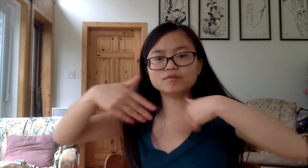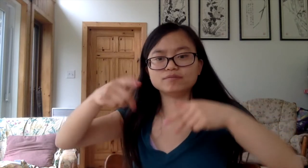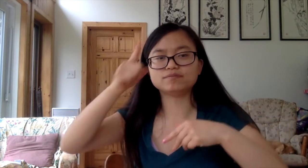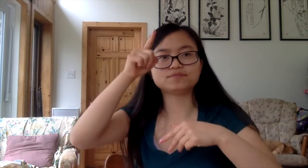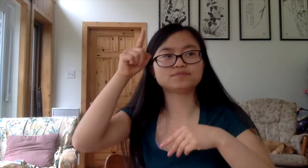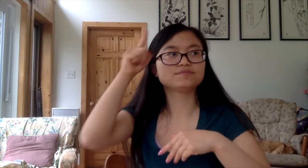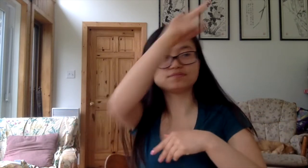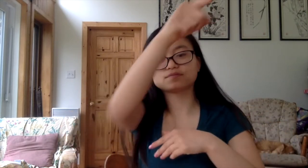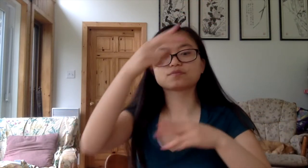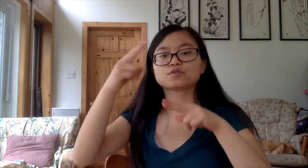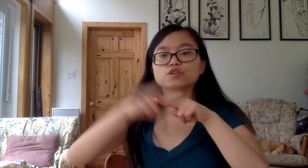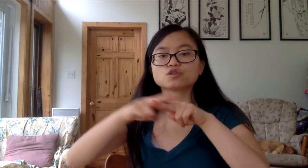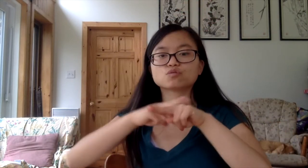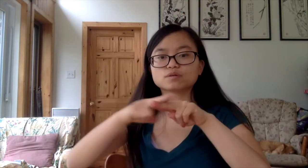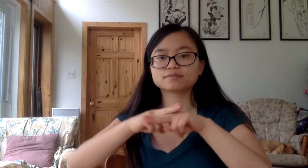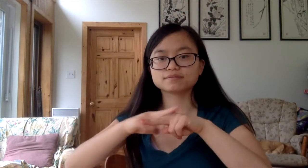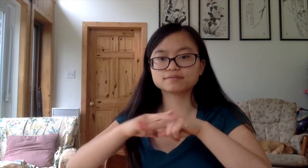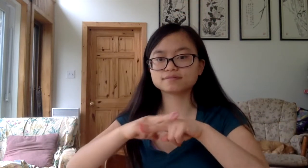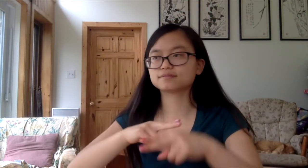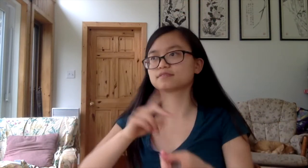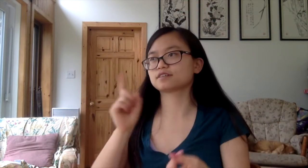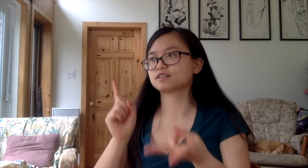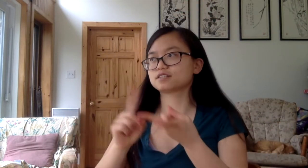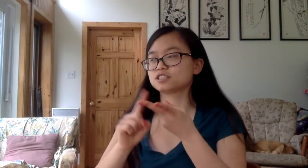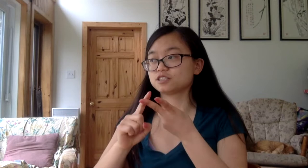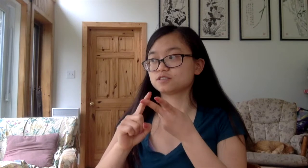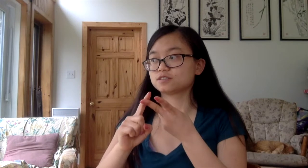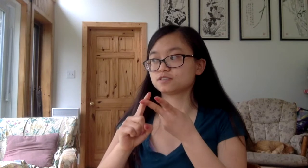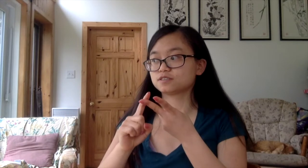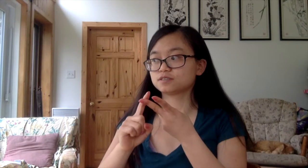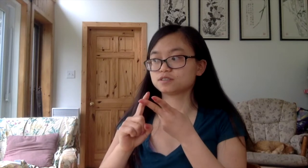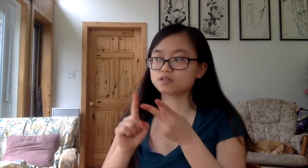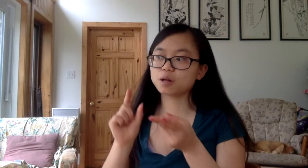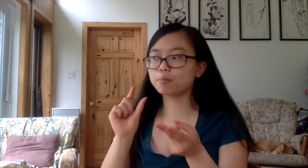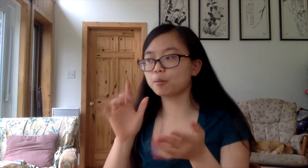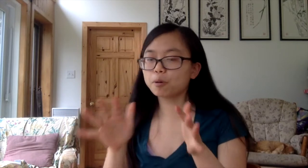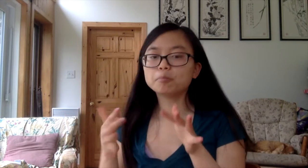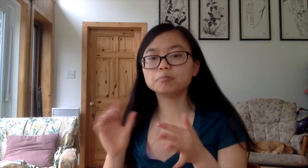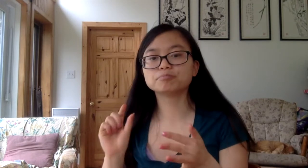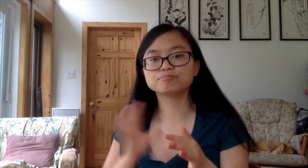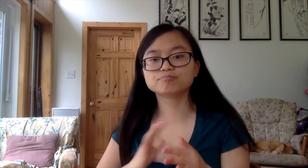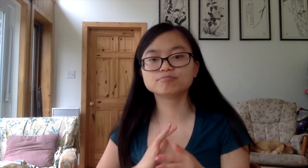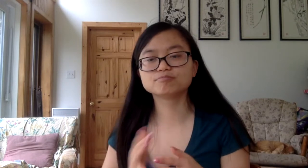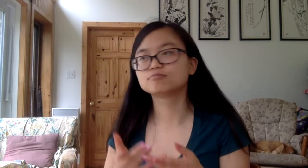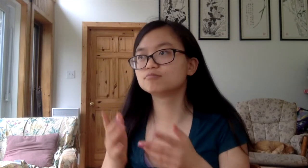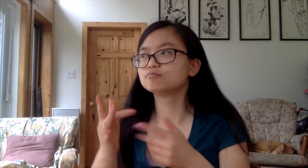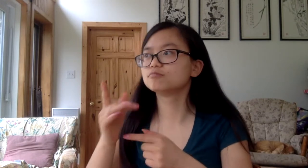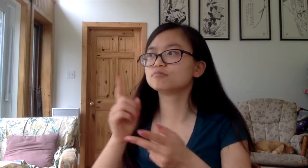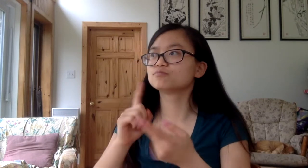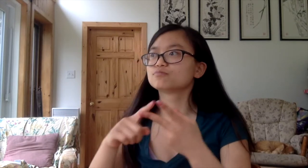video, walk there the train then a little fine